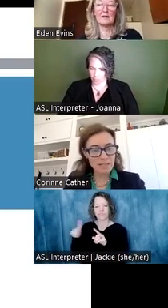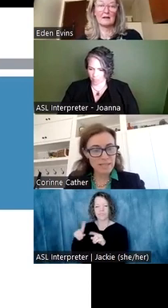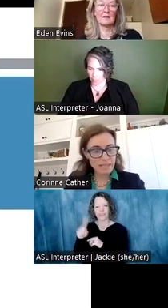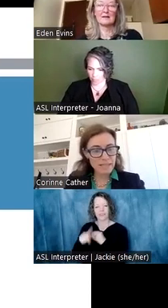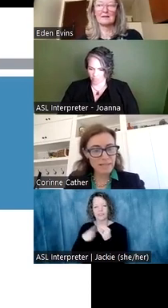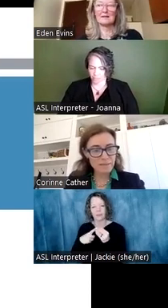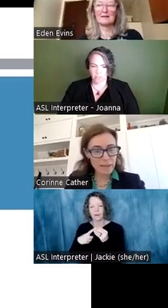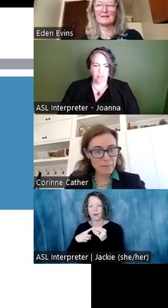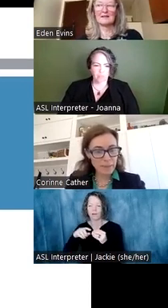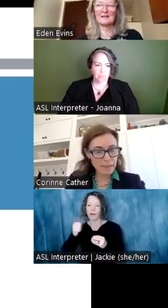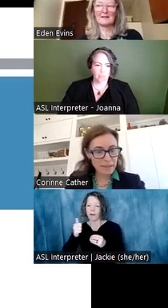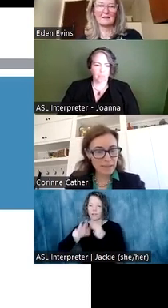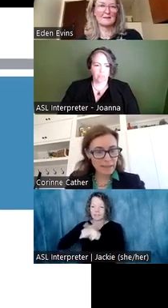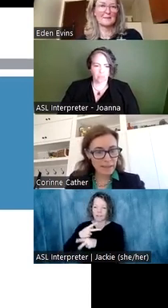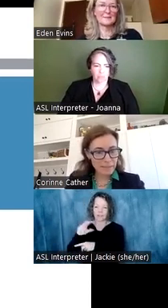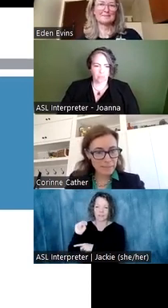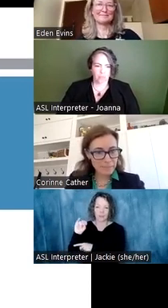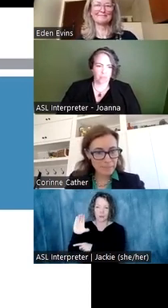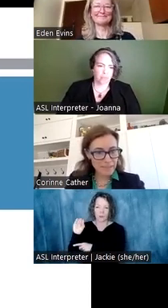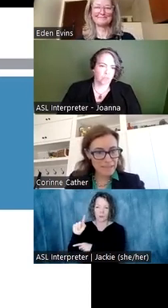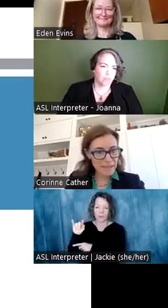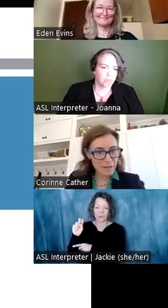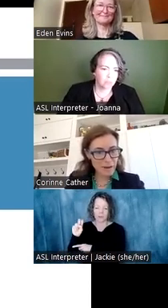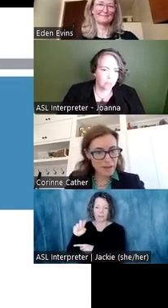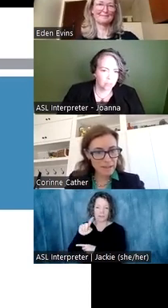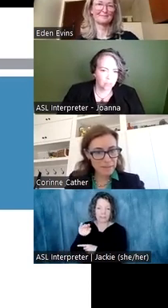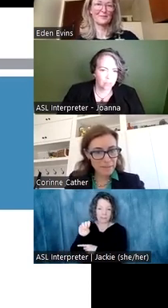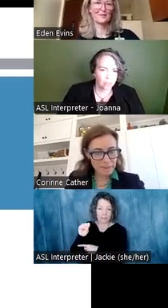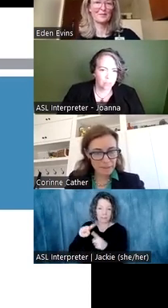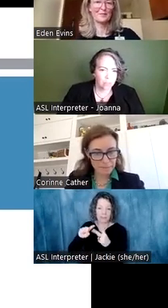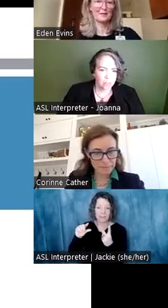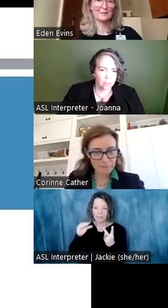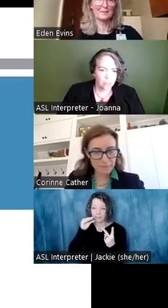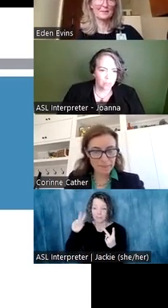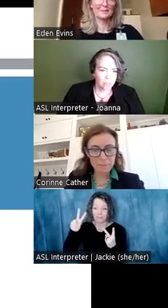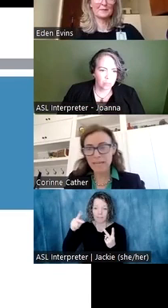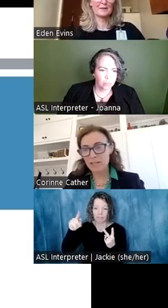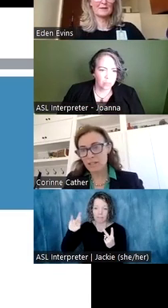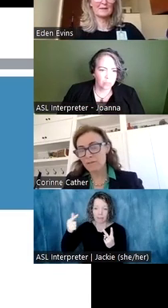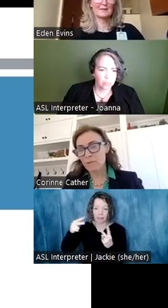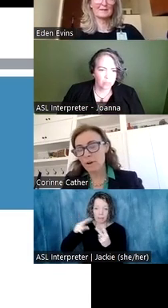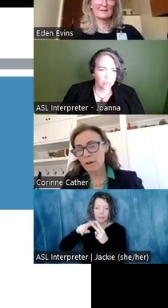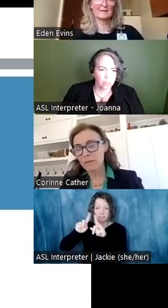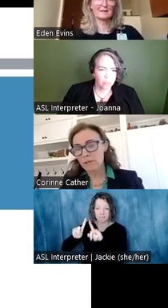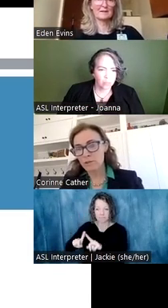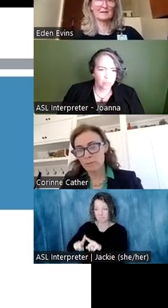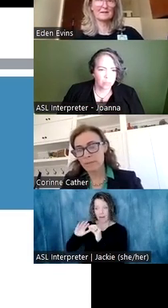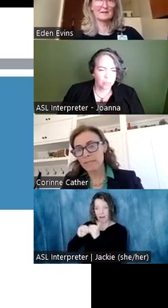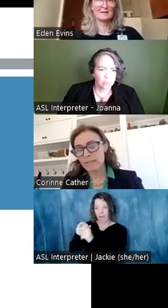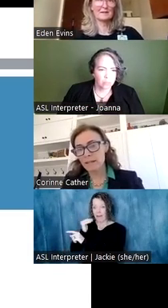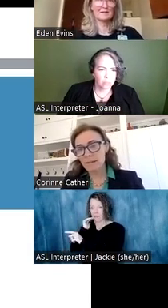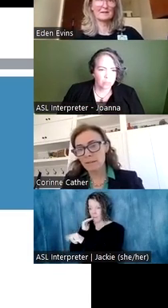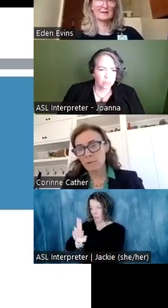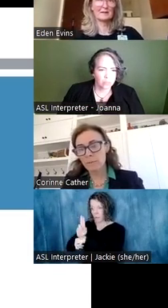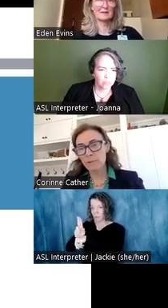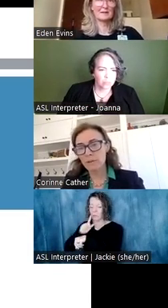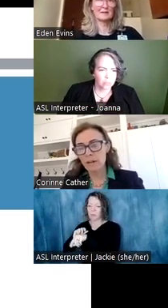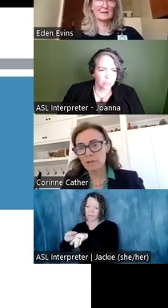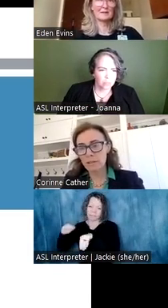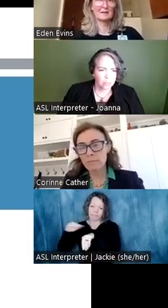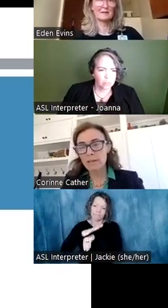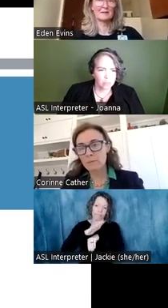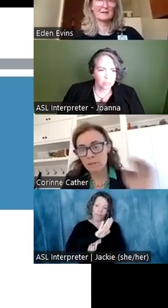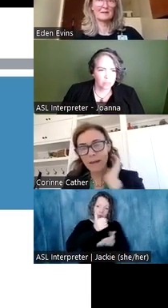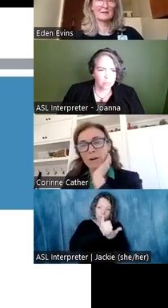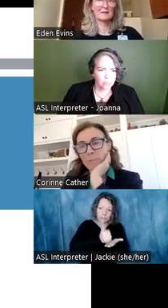Zyns, vaping, etc. Implications for treatments when people are not using combustible tobacco,